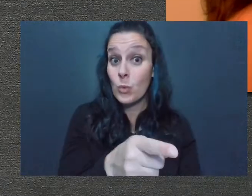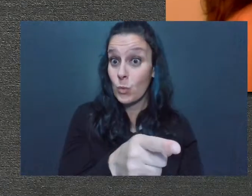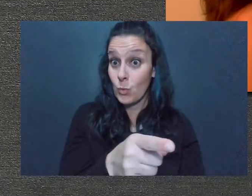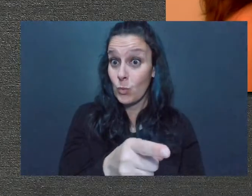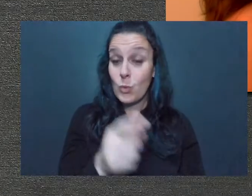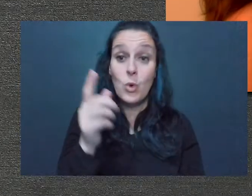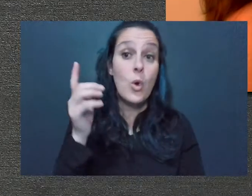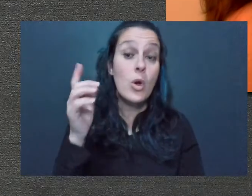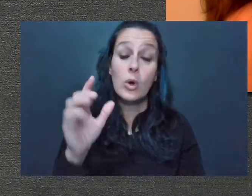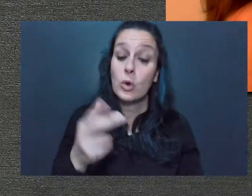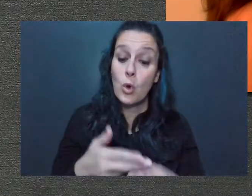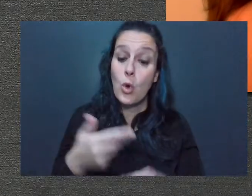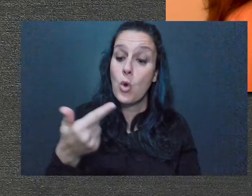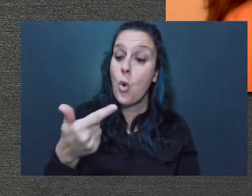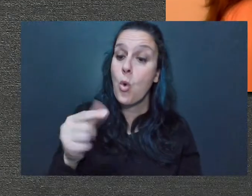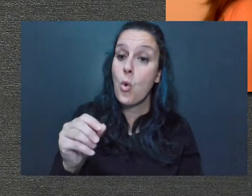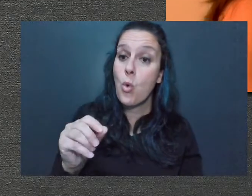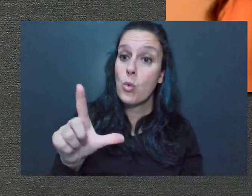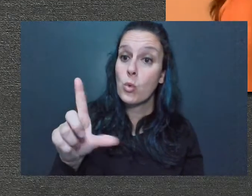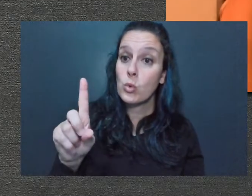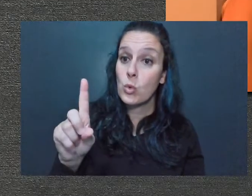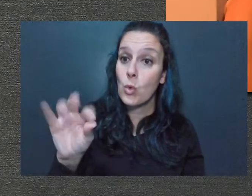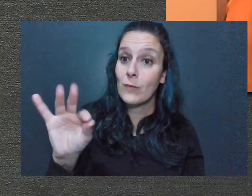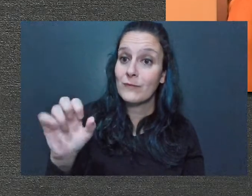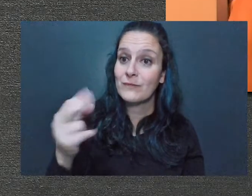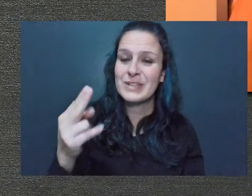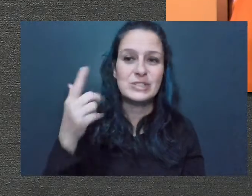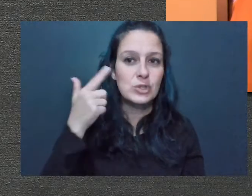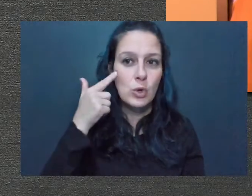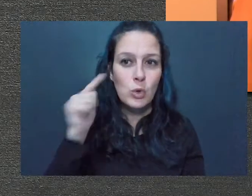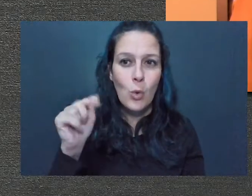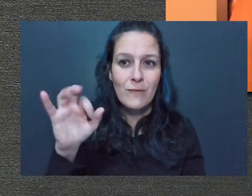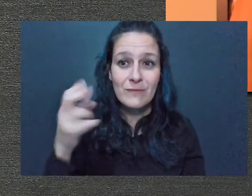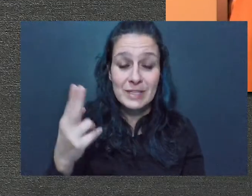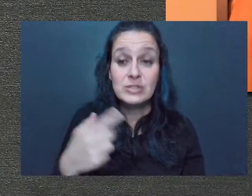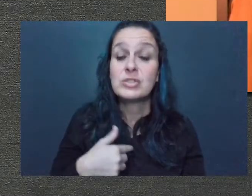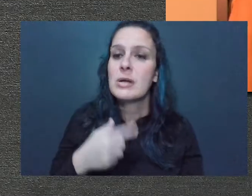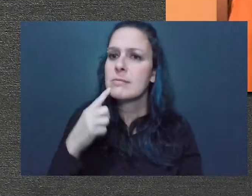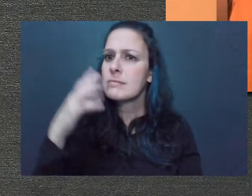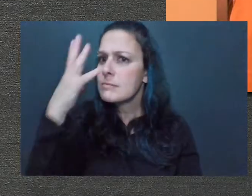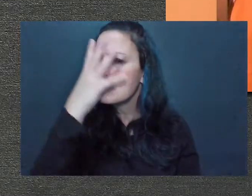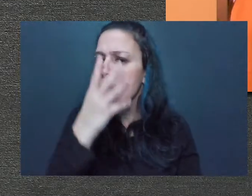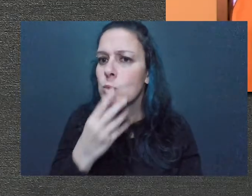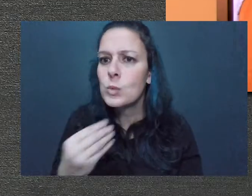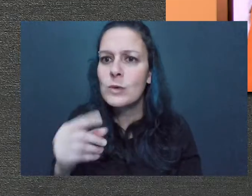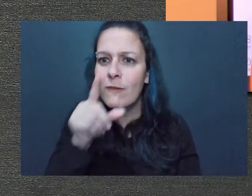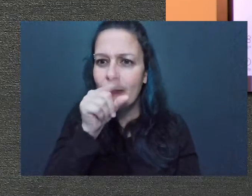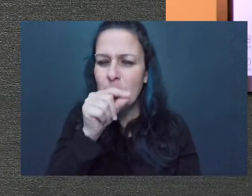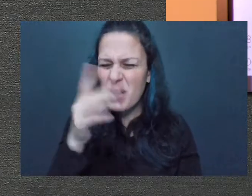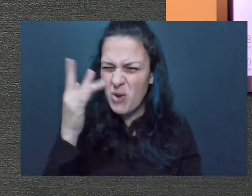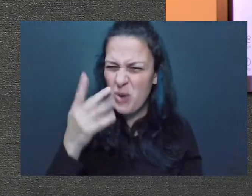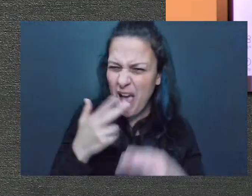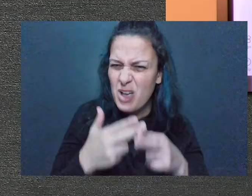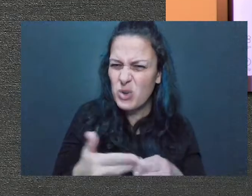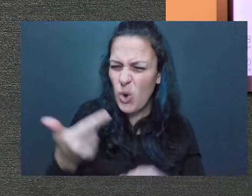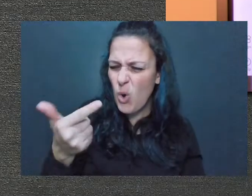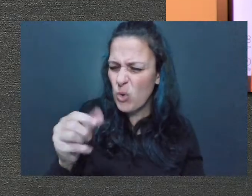This is a goldfinch. Beautiful bird, isn't it? And hey, why is it called a goldfinch?